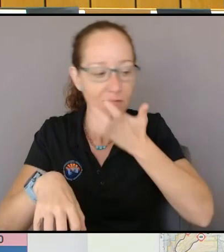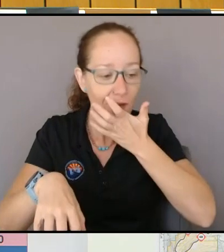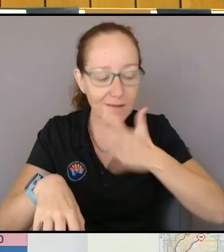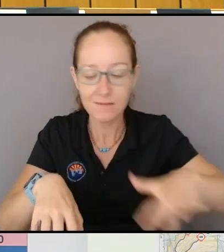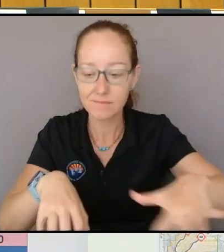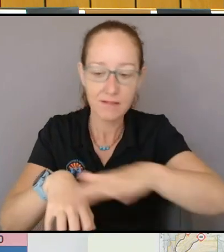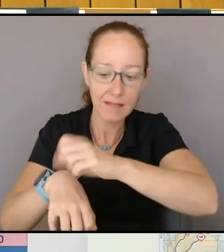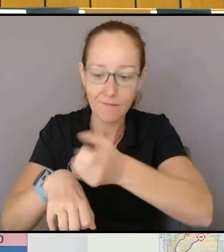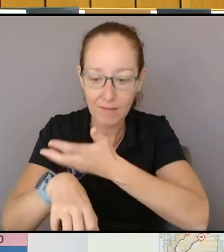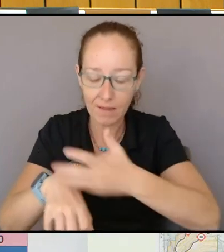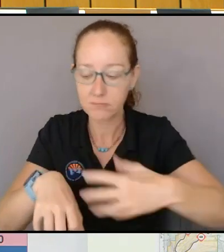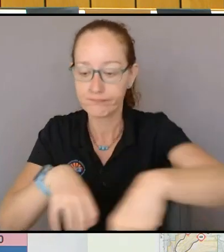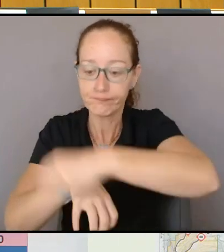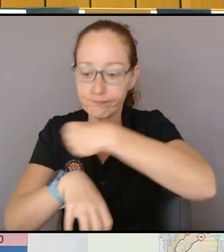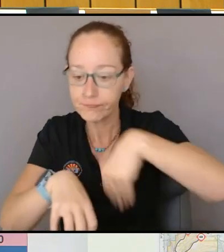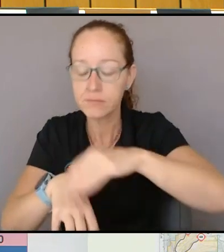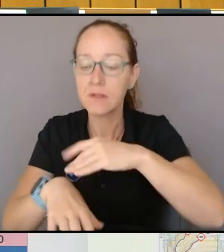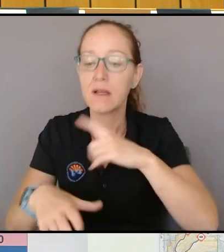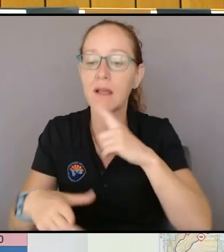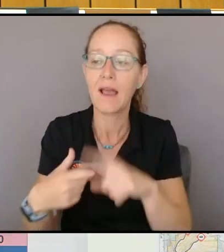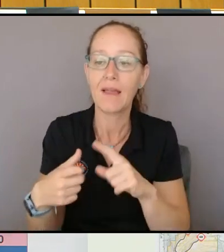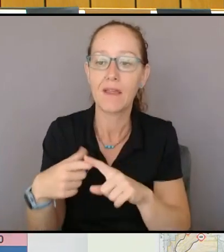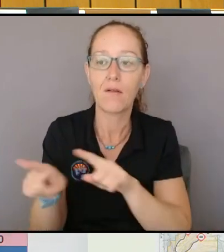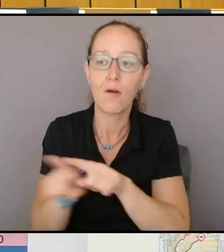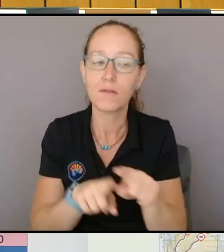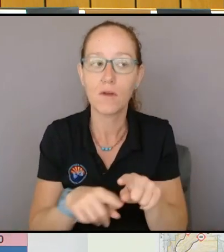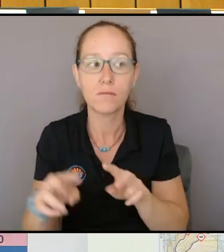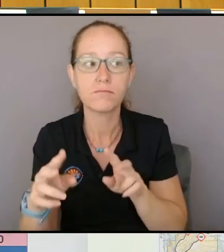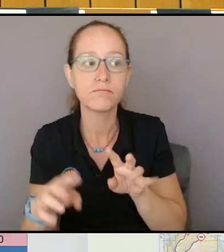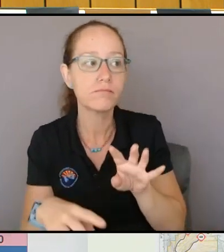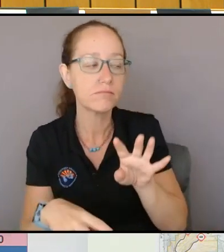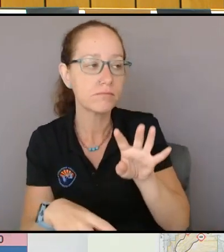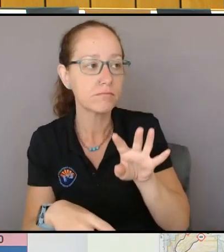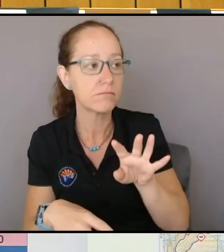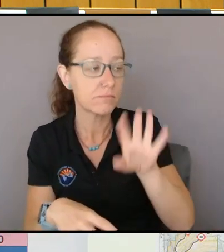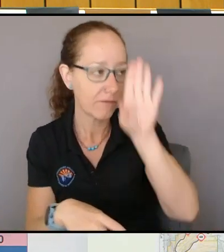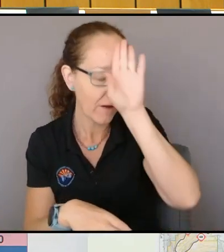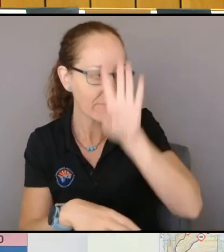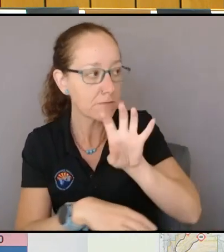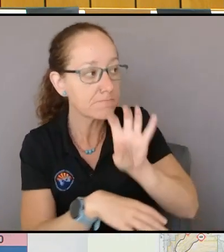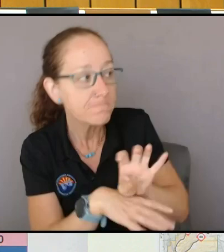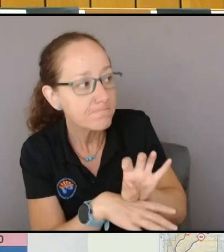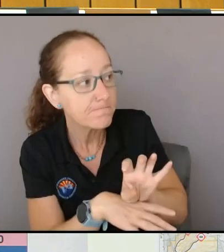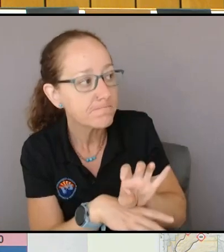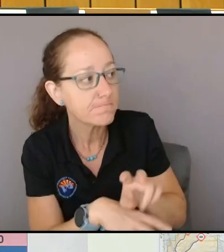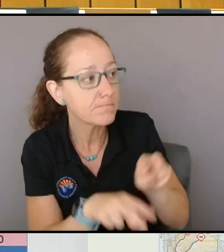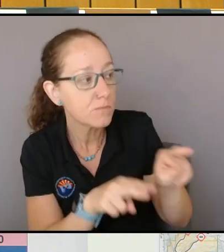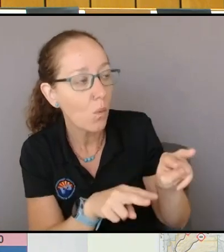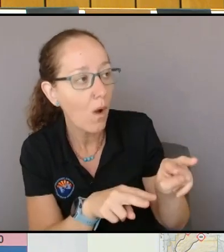kind of think of it as your fence right? And some people, you know, you got your home and then you have the rest of your property, then lots of time you have a fence on the edge of